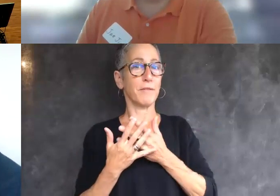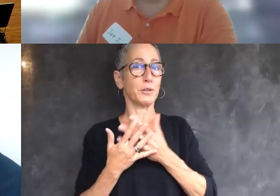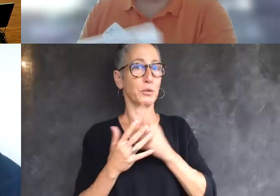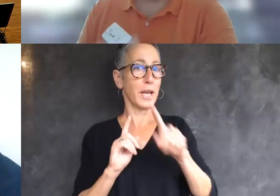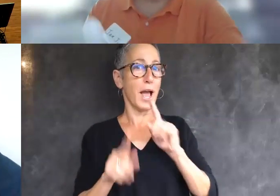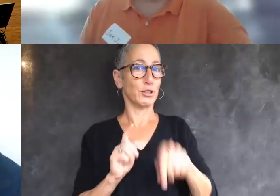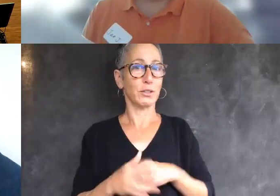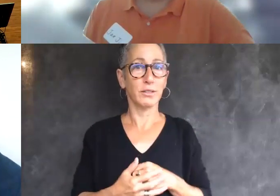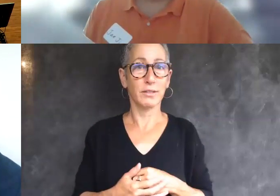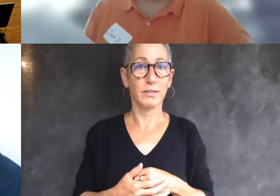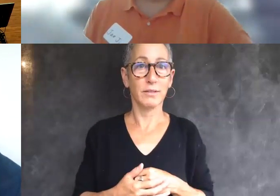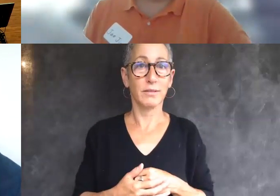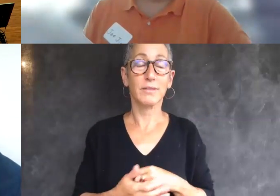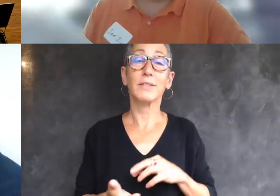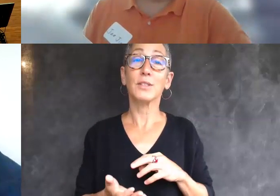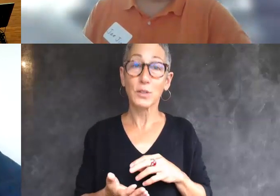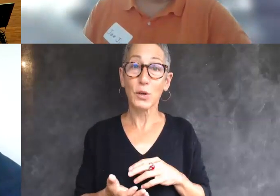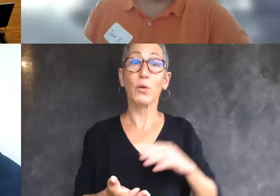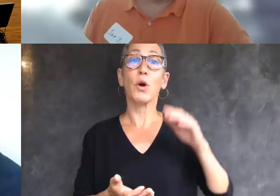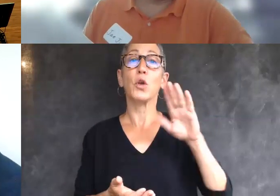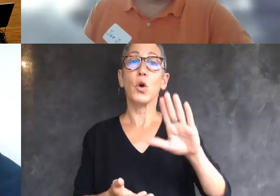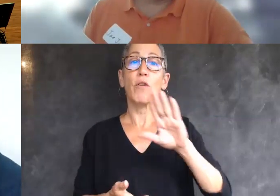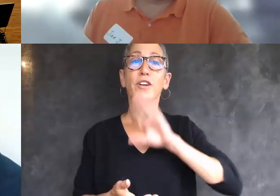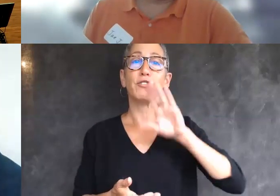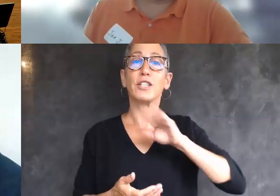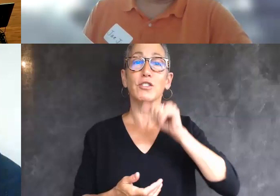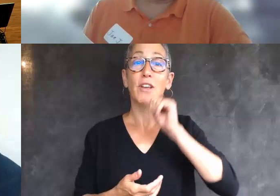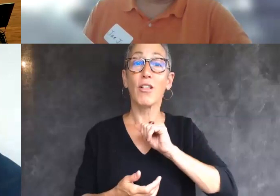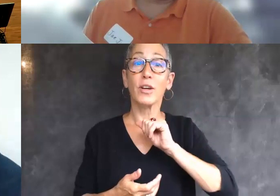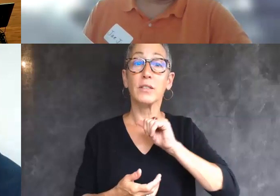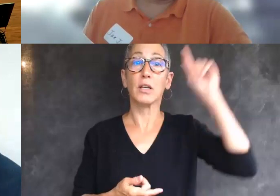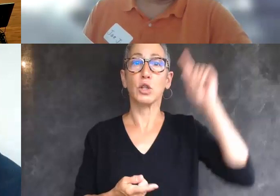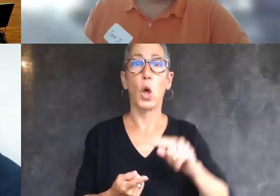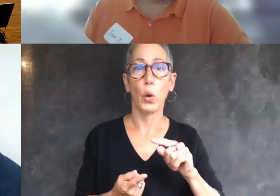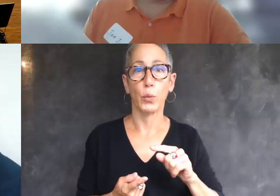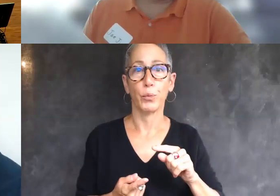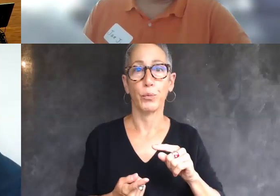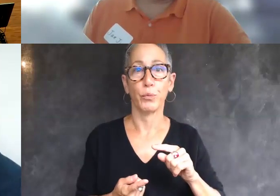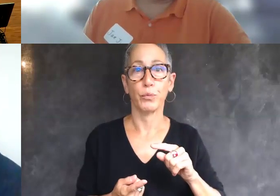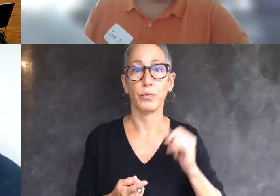It can lower your frustration tolerance. So what might frustrate somebody and produce a more measured reaction